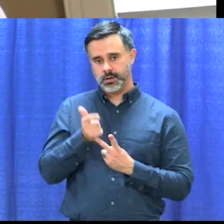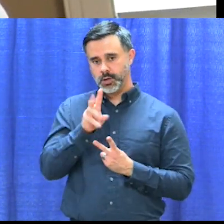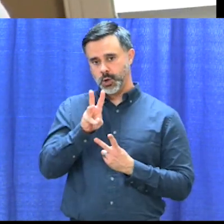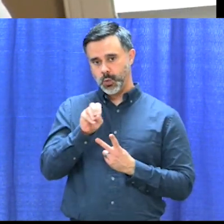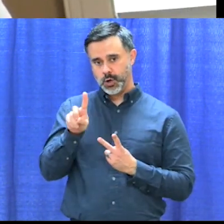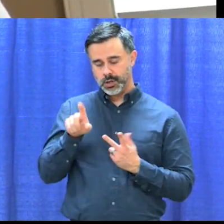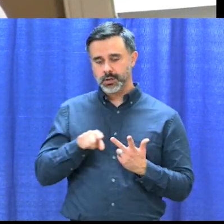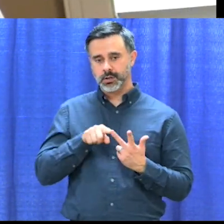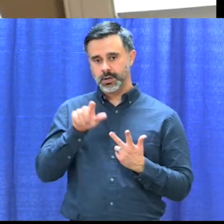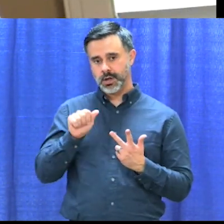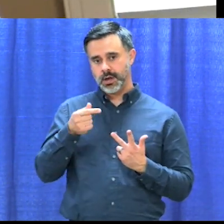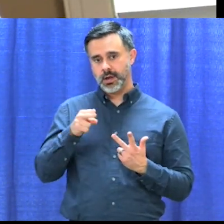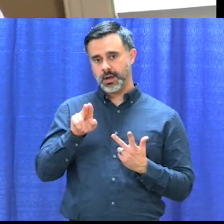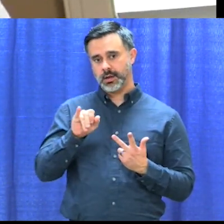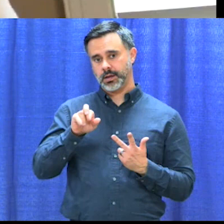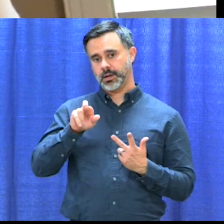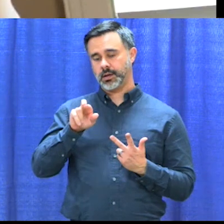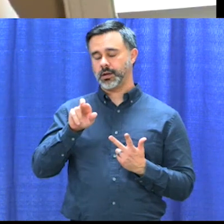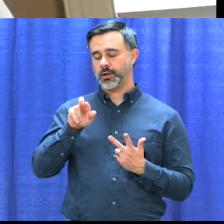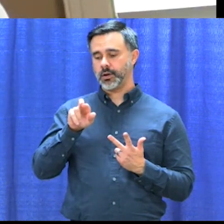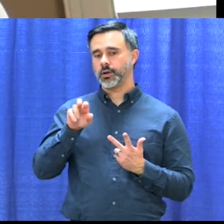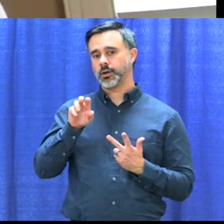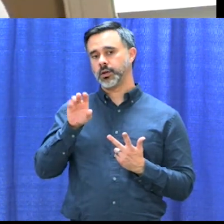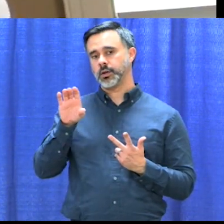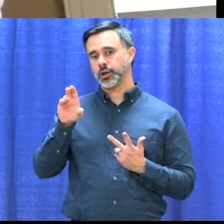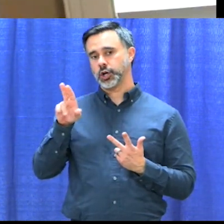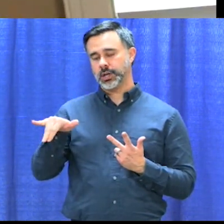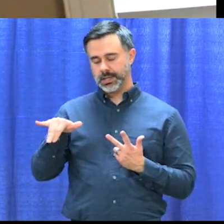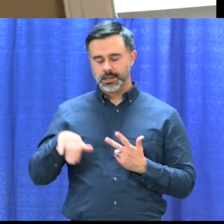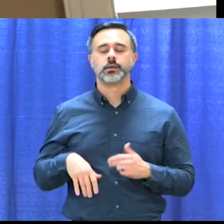I know Senator McGuire has to jump on a call a CDCR. Senator McGuire.